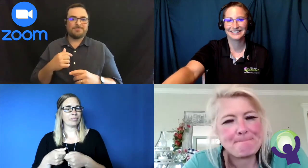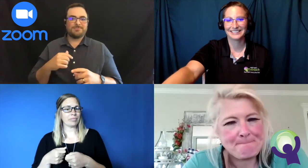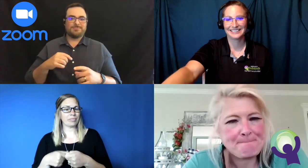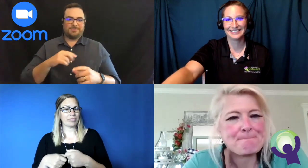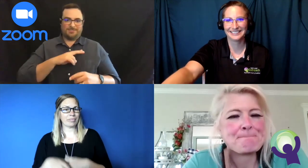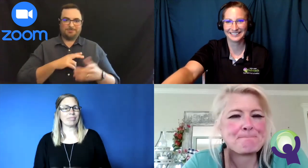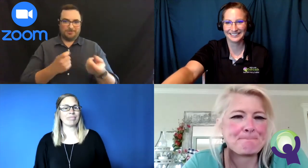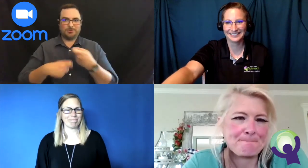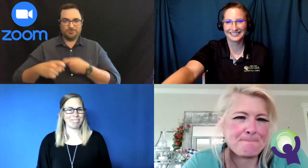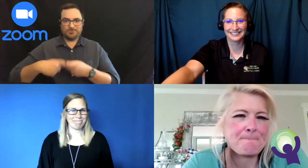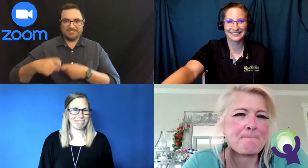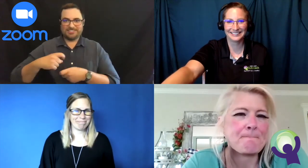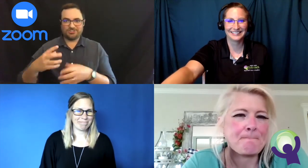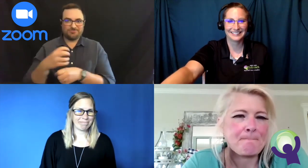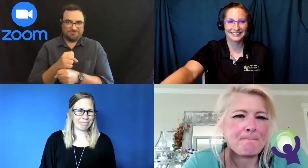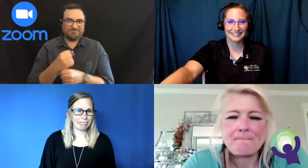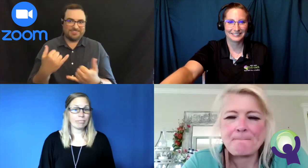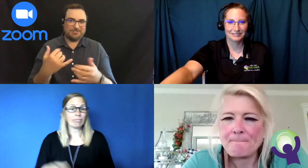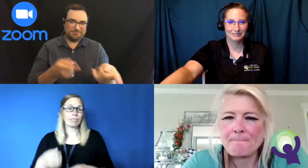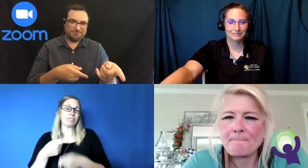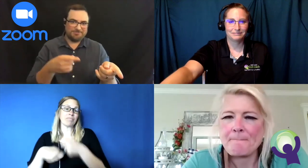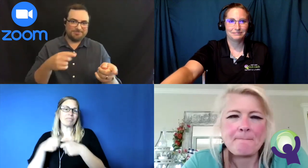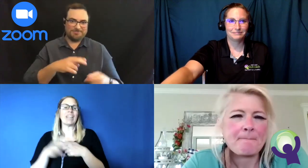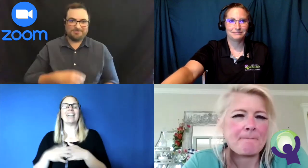conclude our webinar today it is 11 o'clock